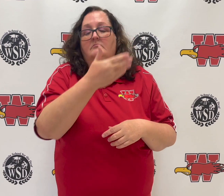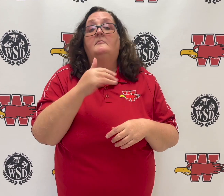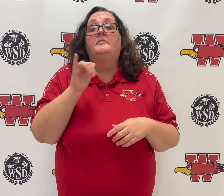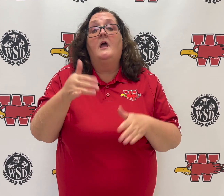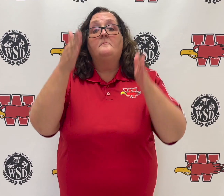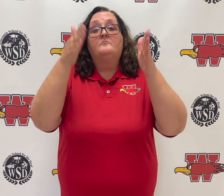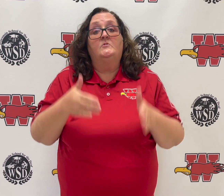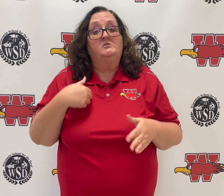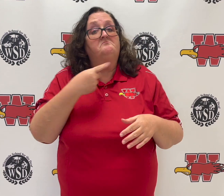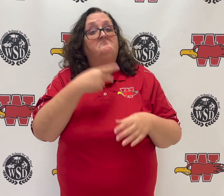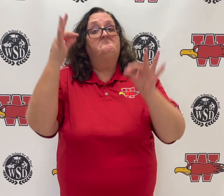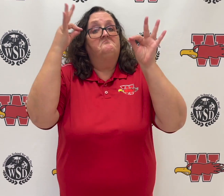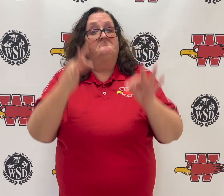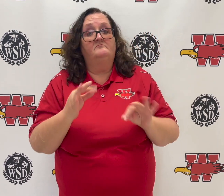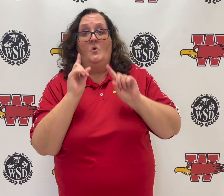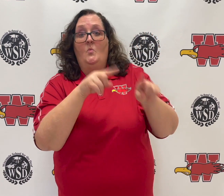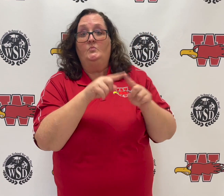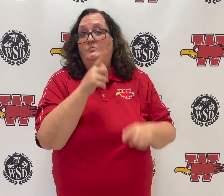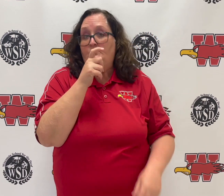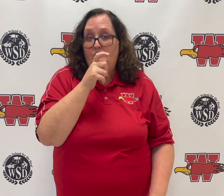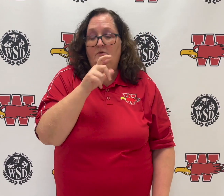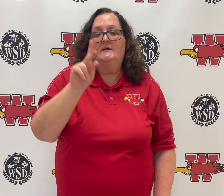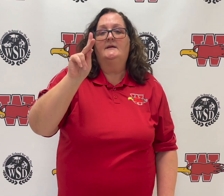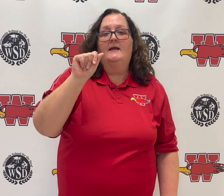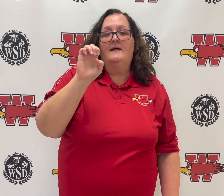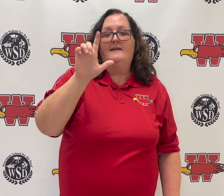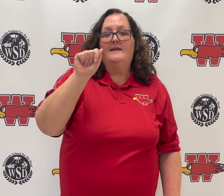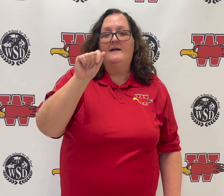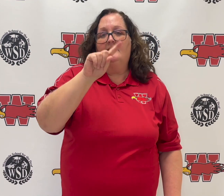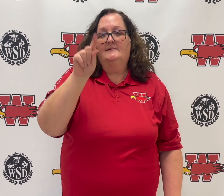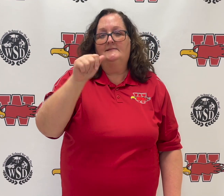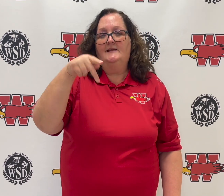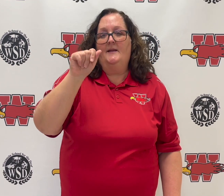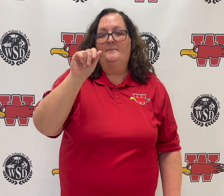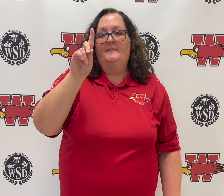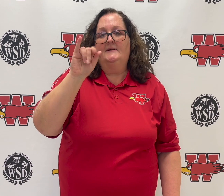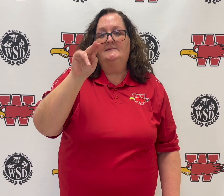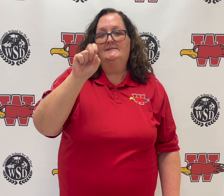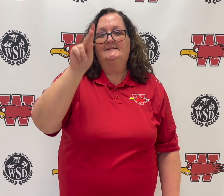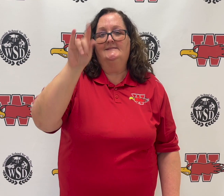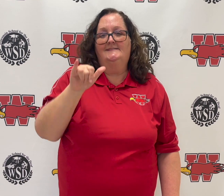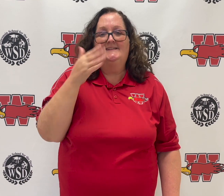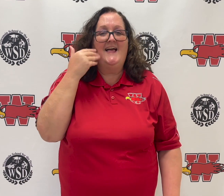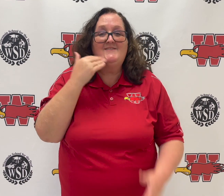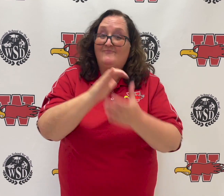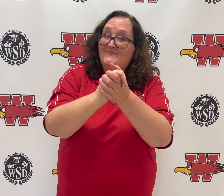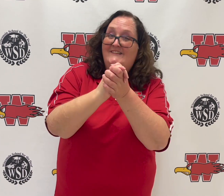about this person. We decided that will go to Kaela Zapadinsky. Congratulations!